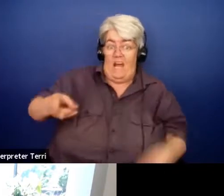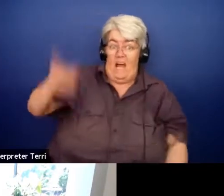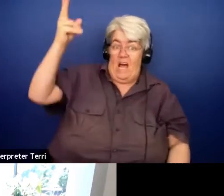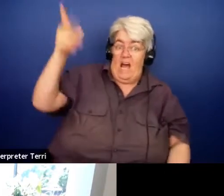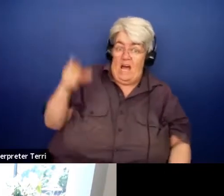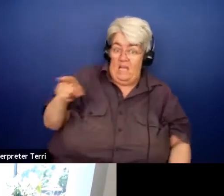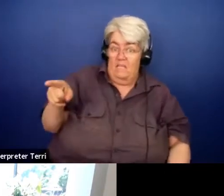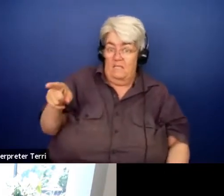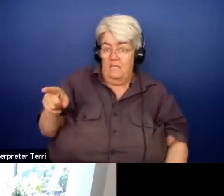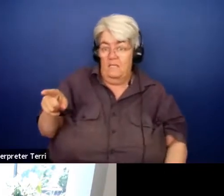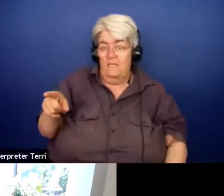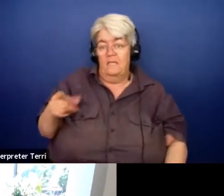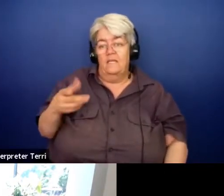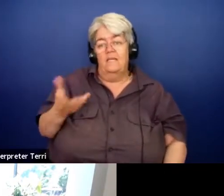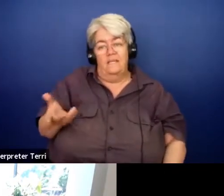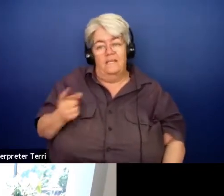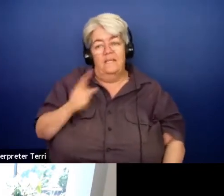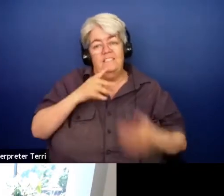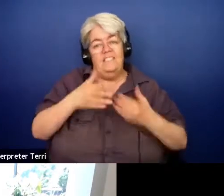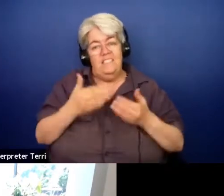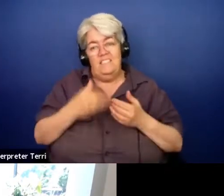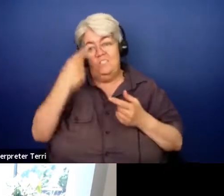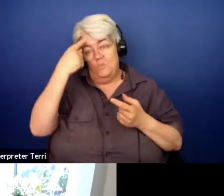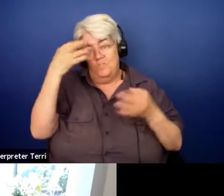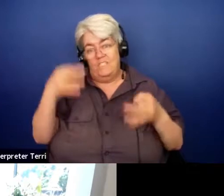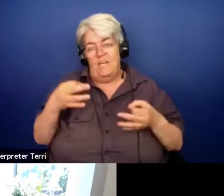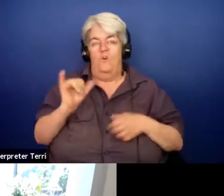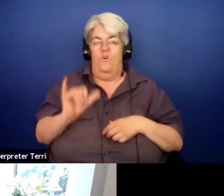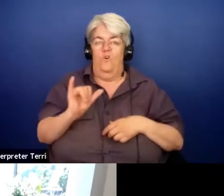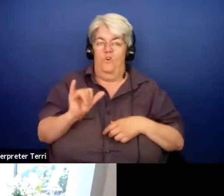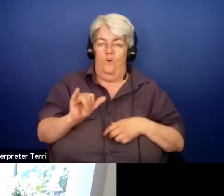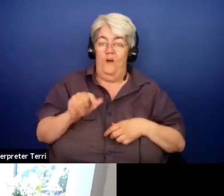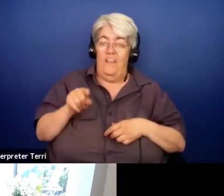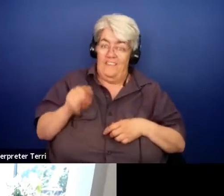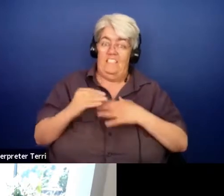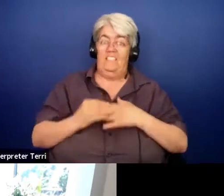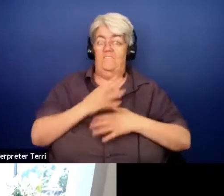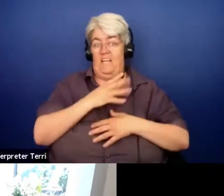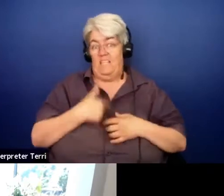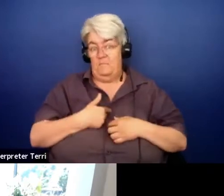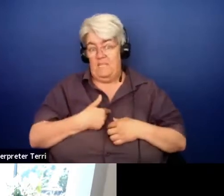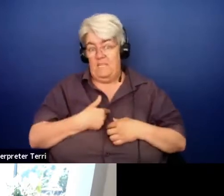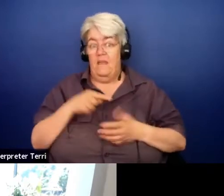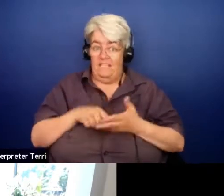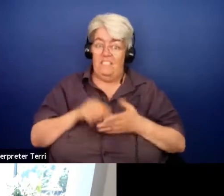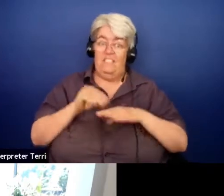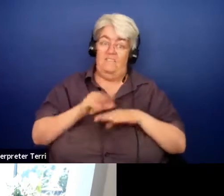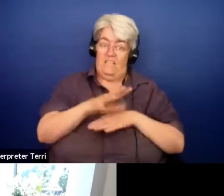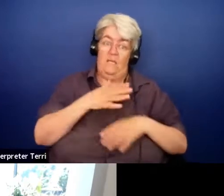it is very easy to conclude, okay, this does affect me. This does affect my study and this